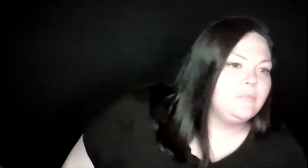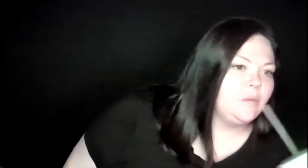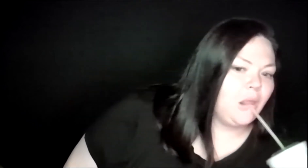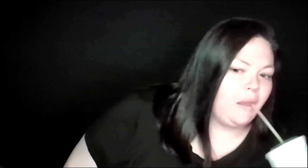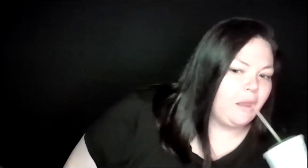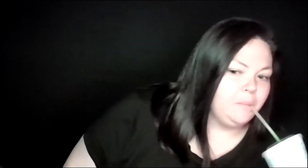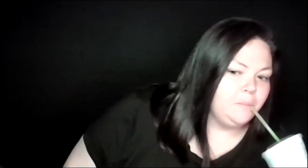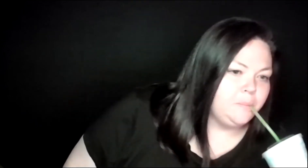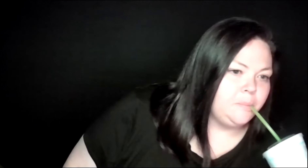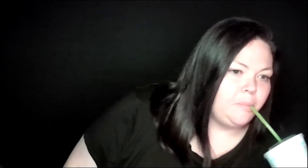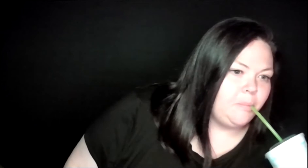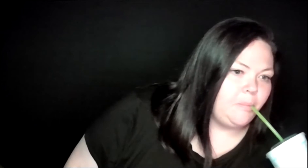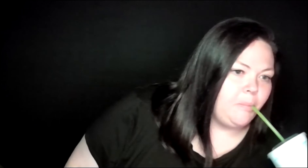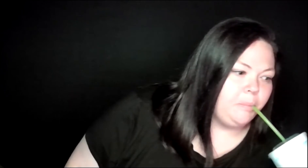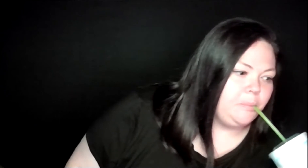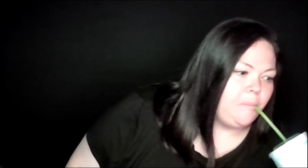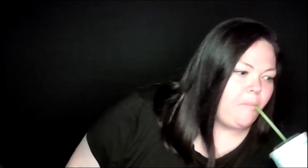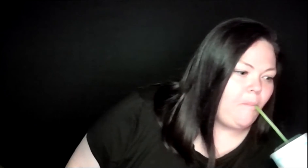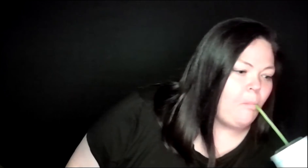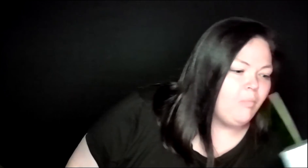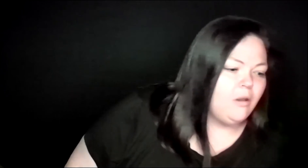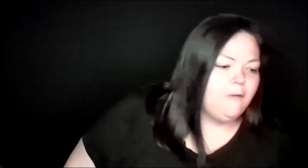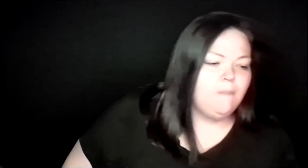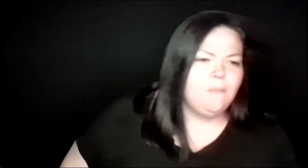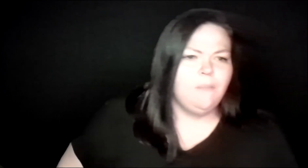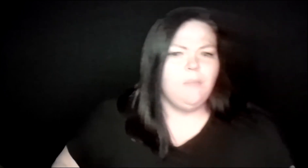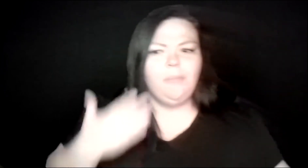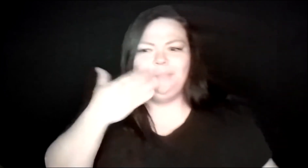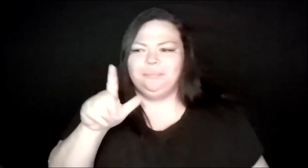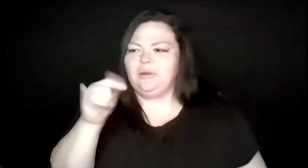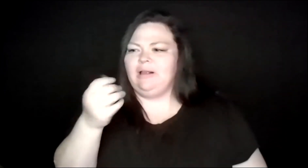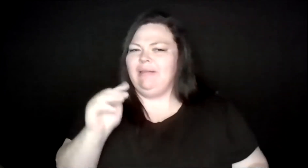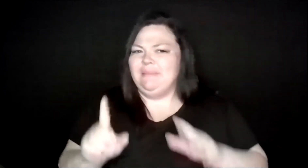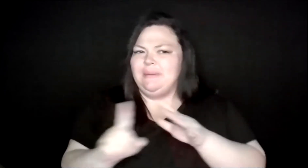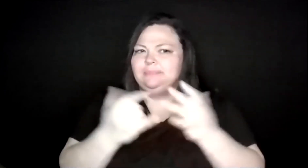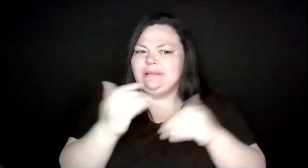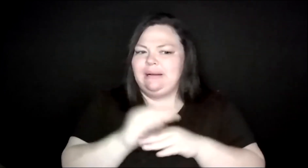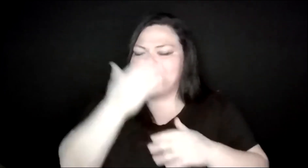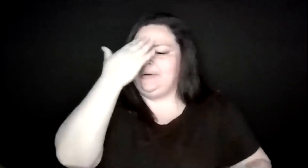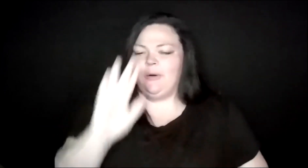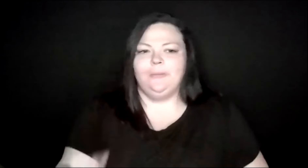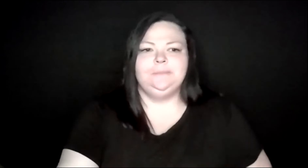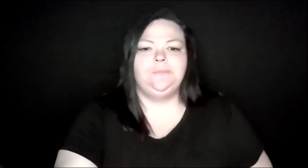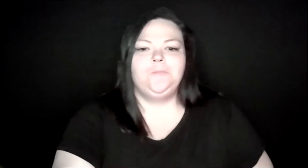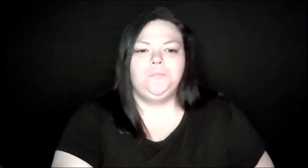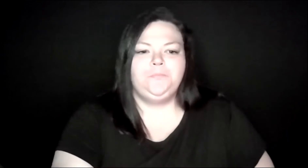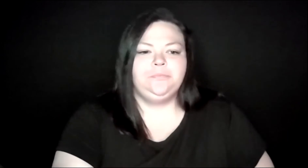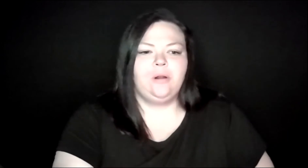I don't know if Liam made it tonight, um, so let's save that for later because maybe